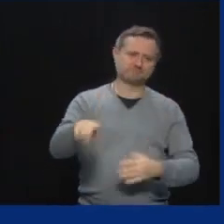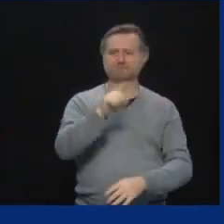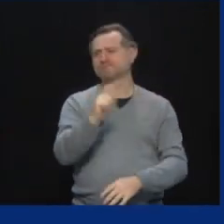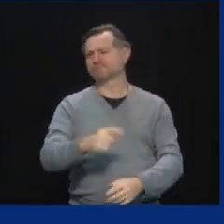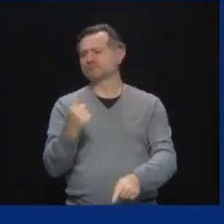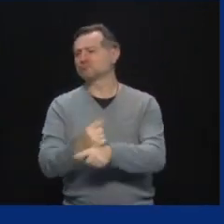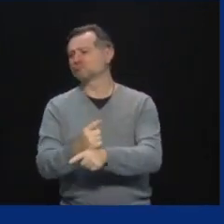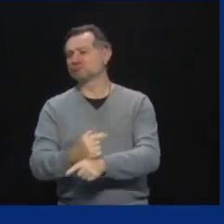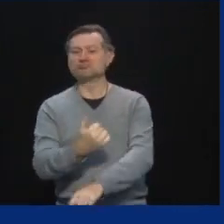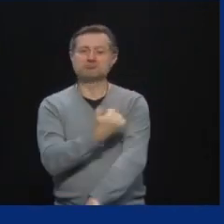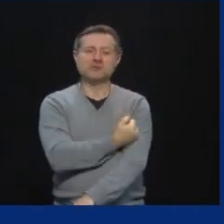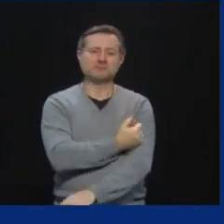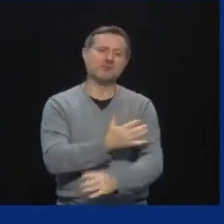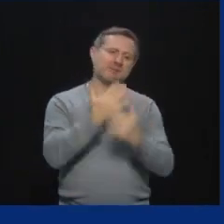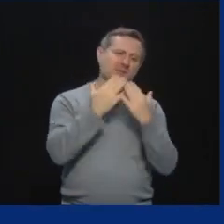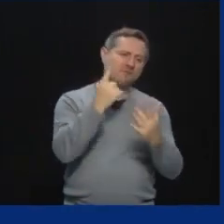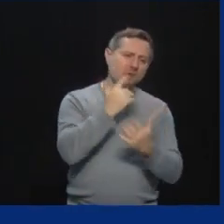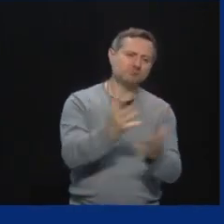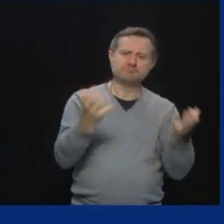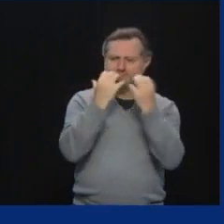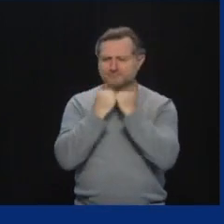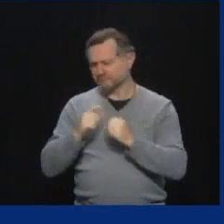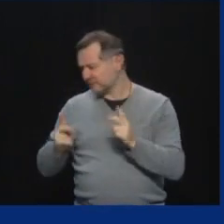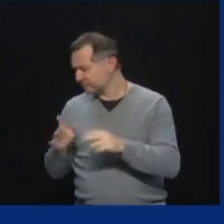about the people that look to you for